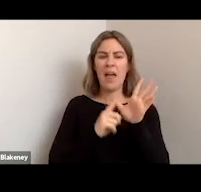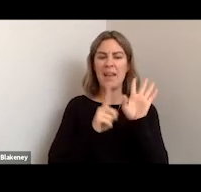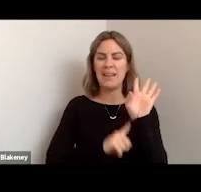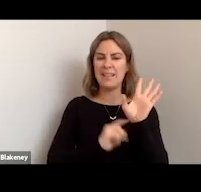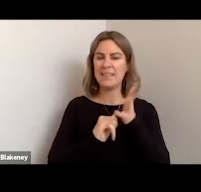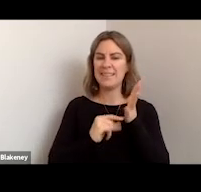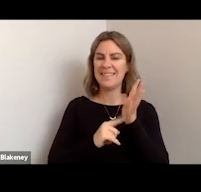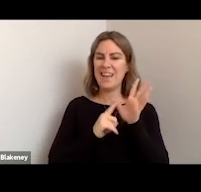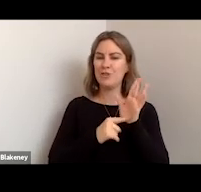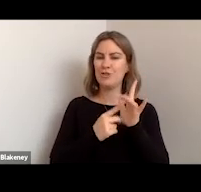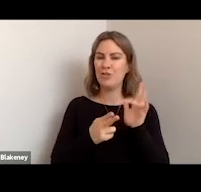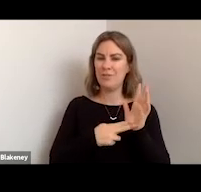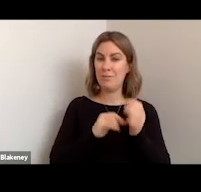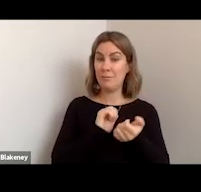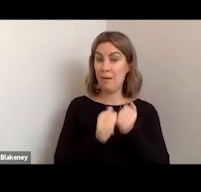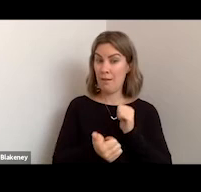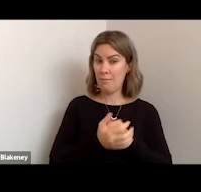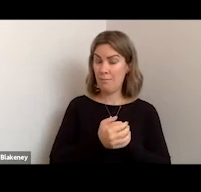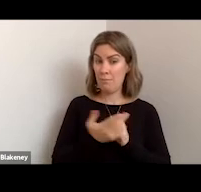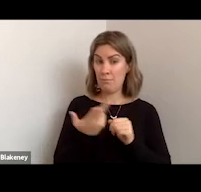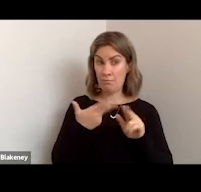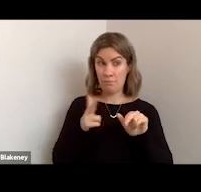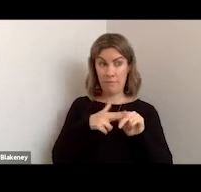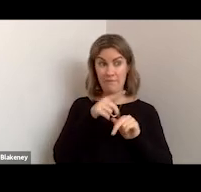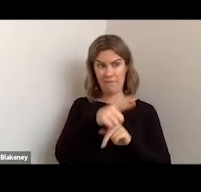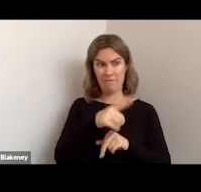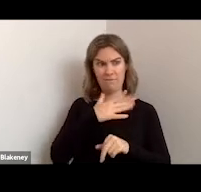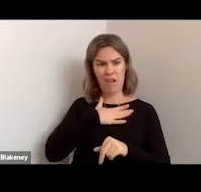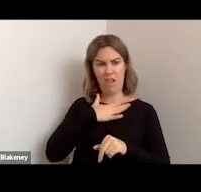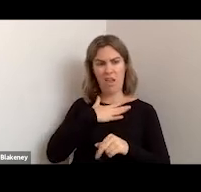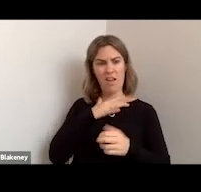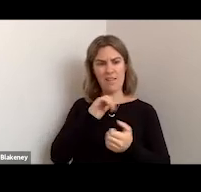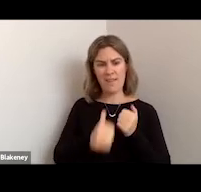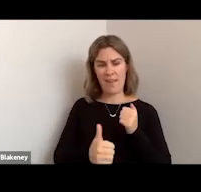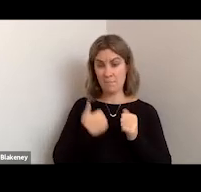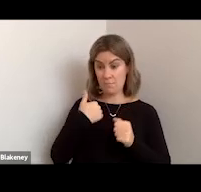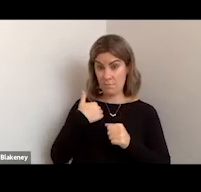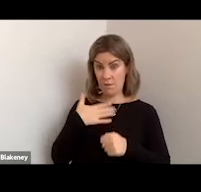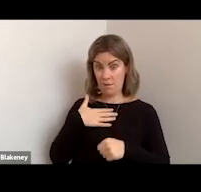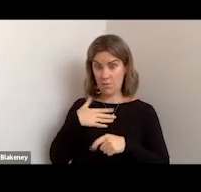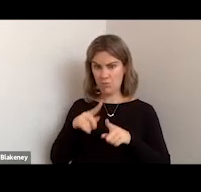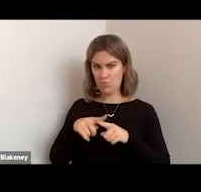But for people who like playing PlayStation games. But you also have home wears and cooking -- homewares, cooking